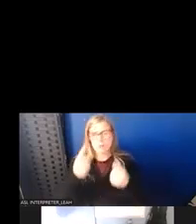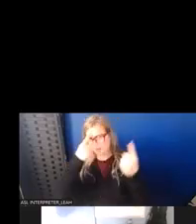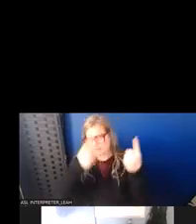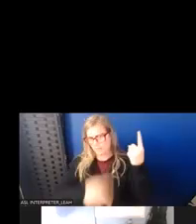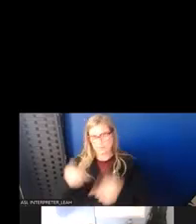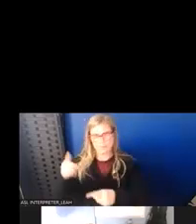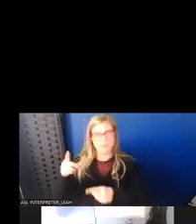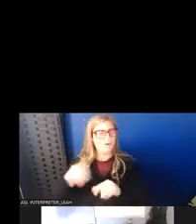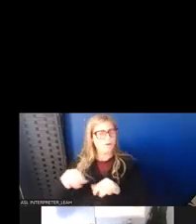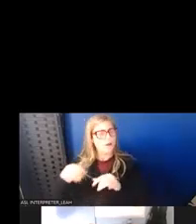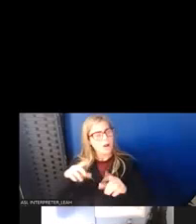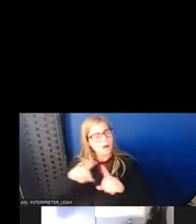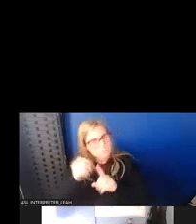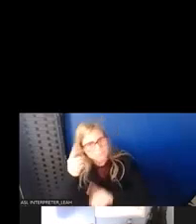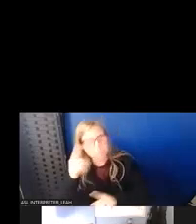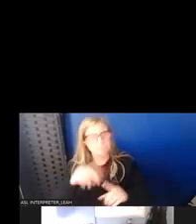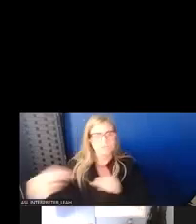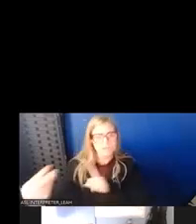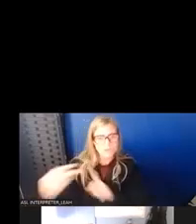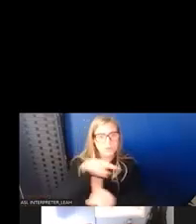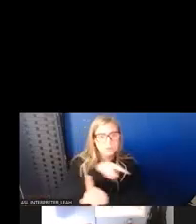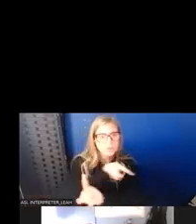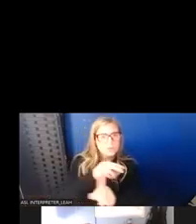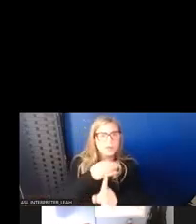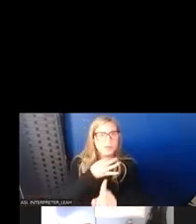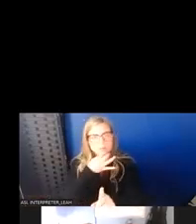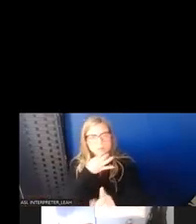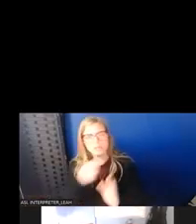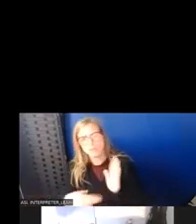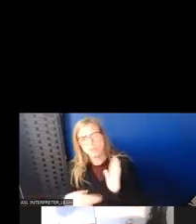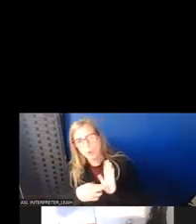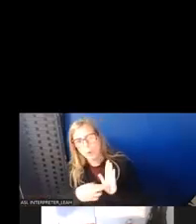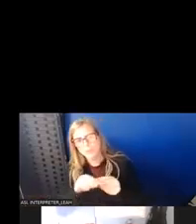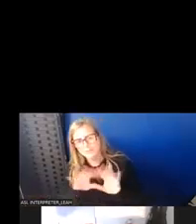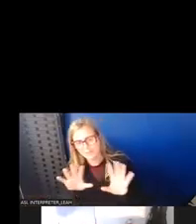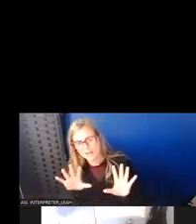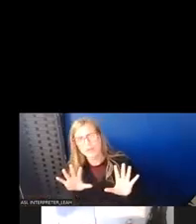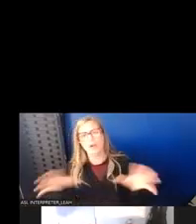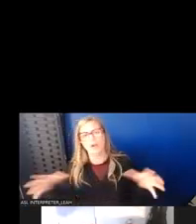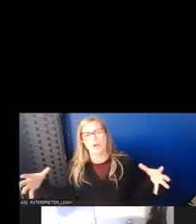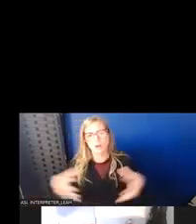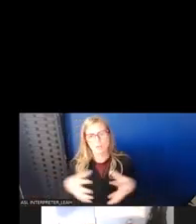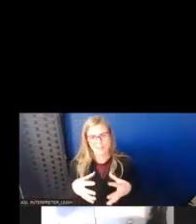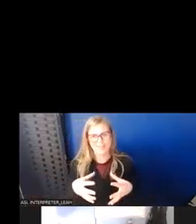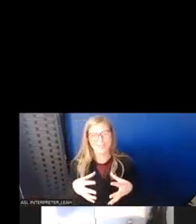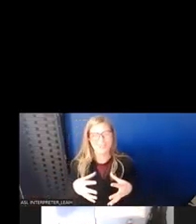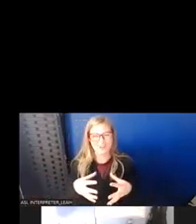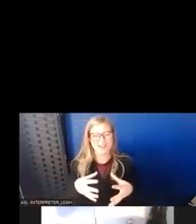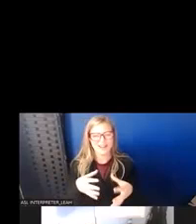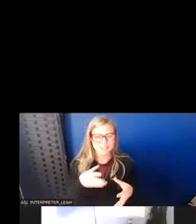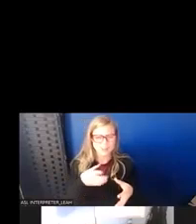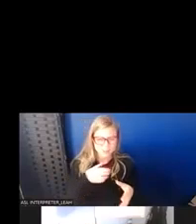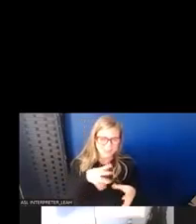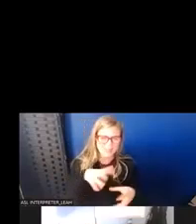expertise and roles are clear, to really come to this great interdisciplinary, transdisciplinary research